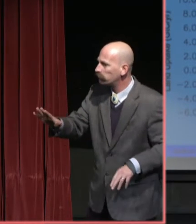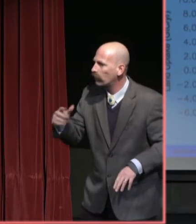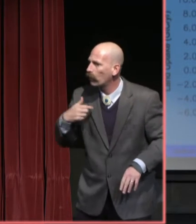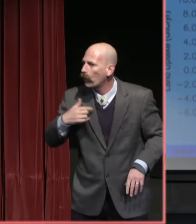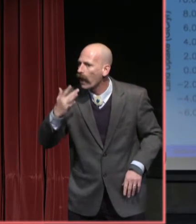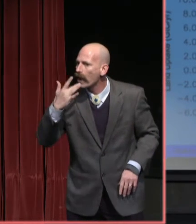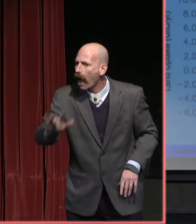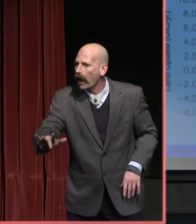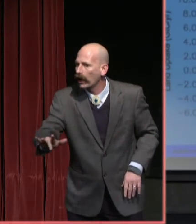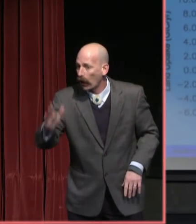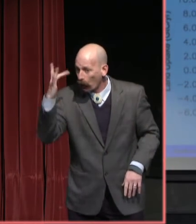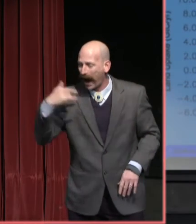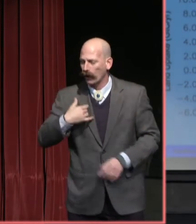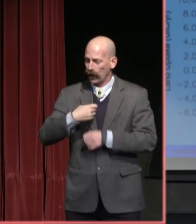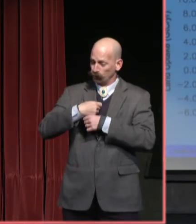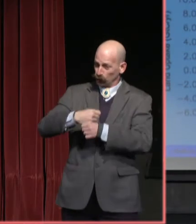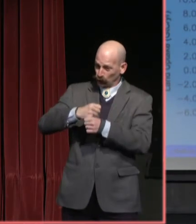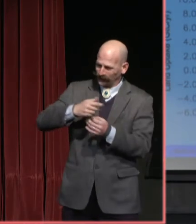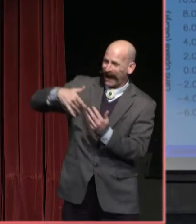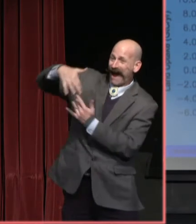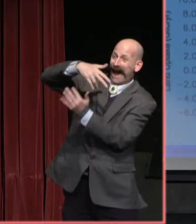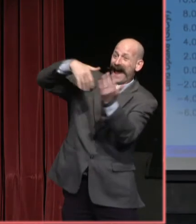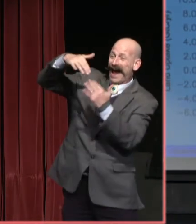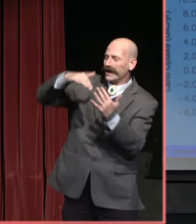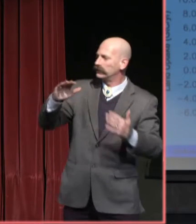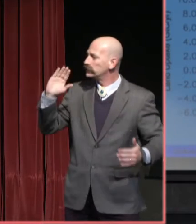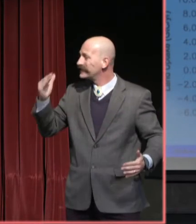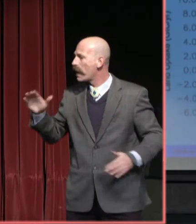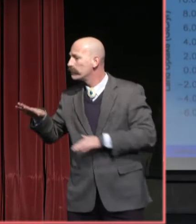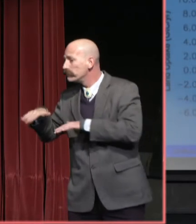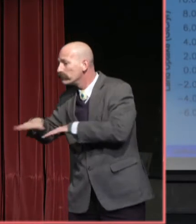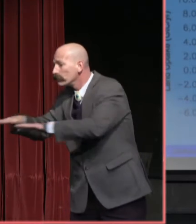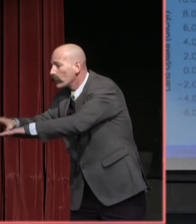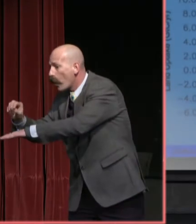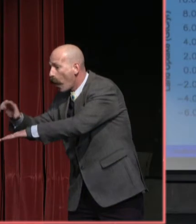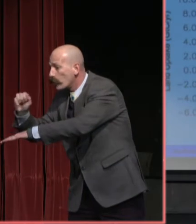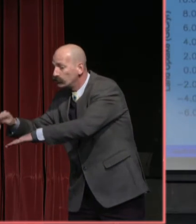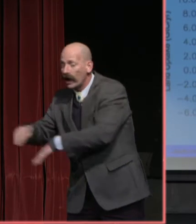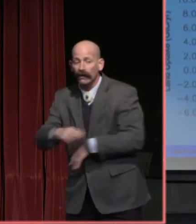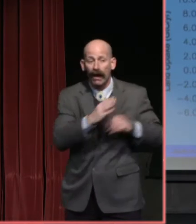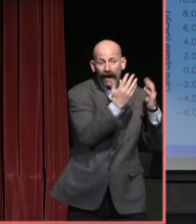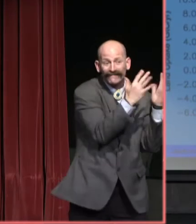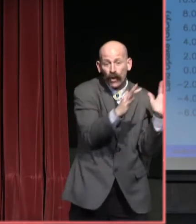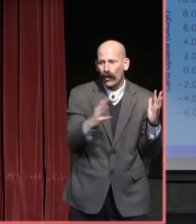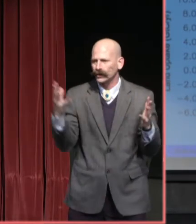of the world are absorbing half of the CO2 that we emit, slowing down climate change